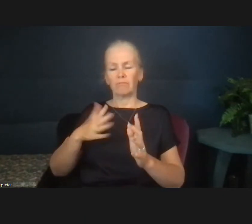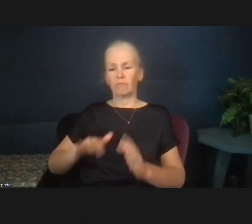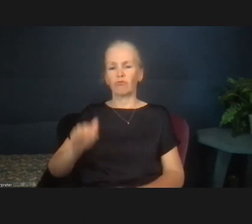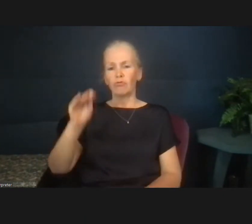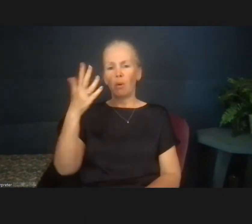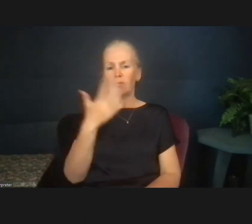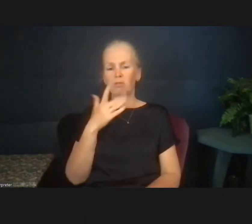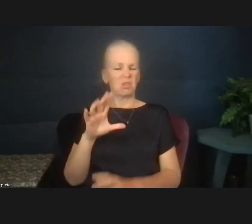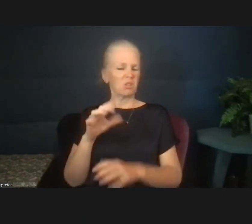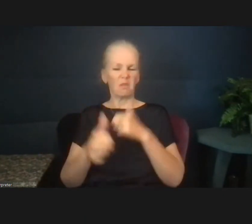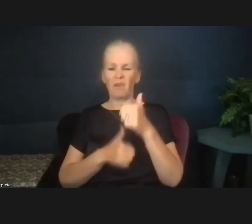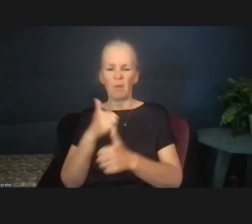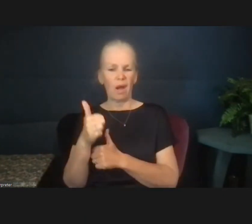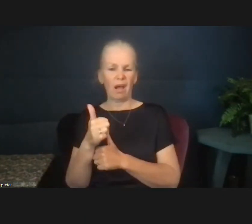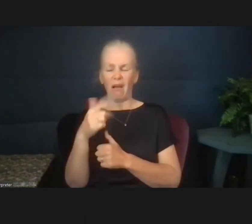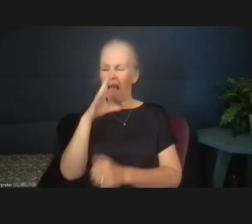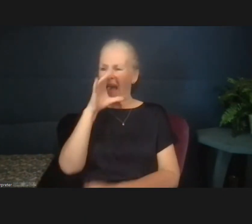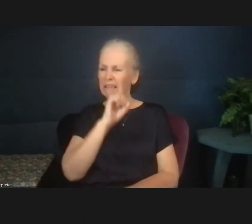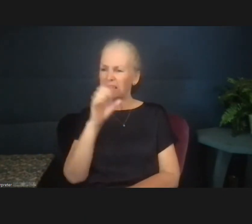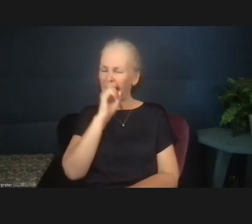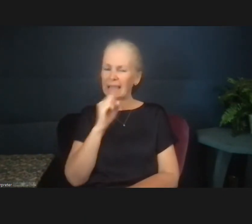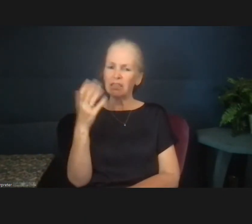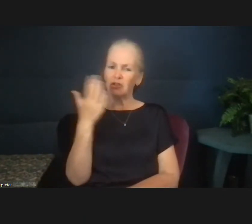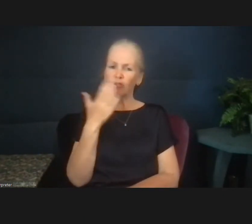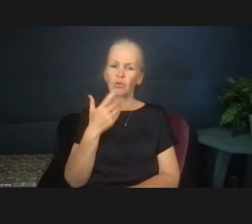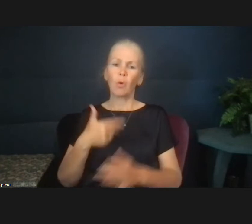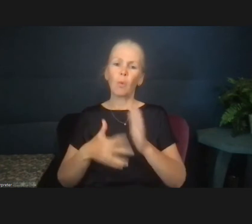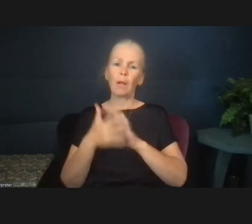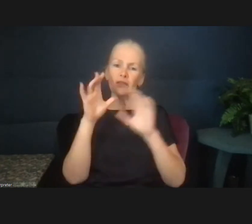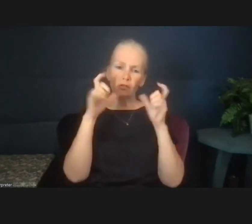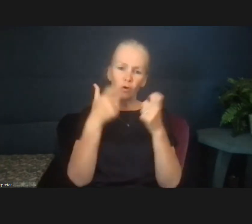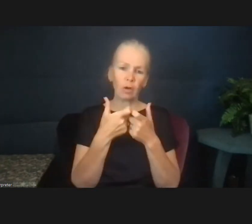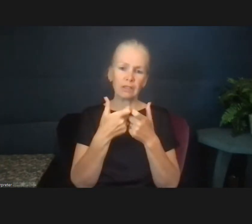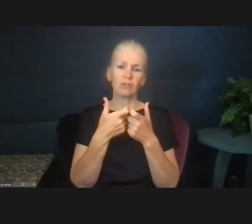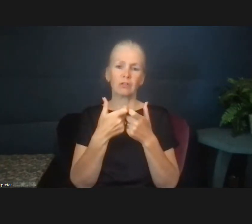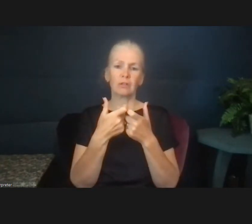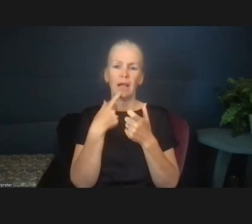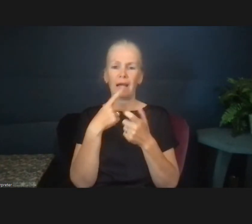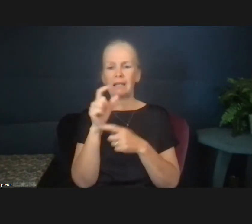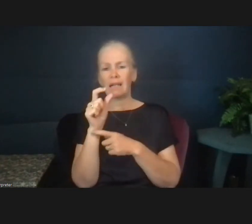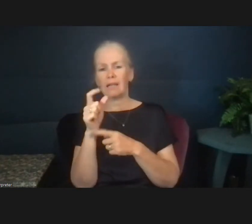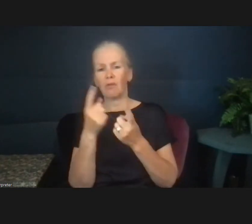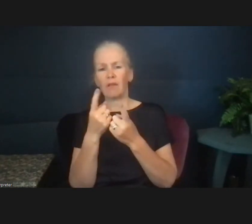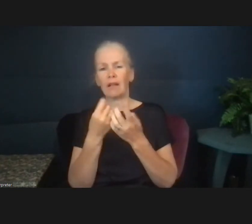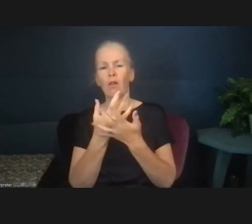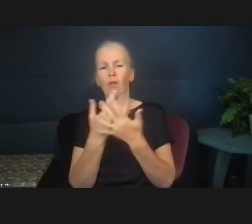very well hated it. Went to college. Had a lot of things going on, I found that I was adopted,